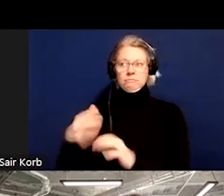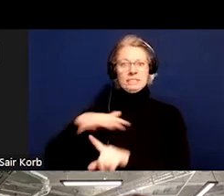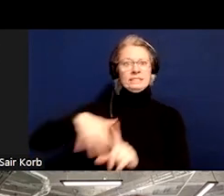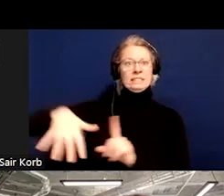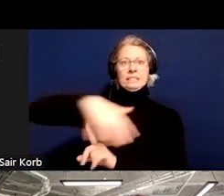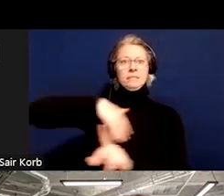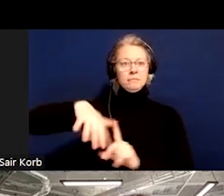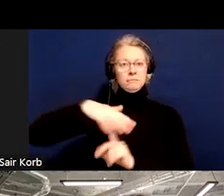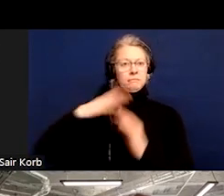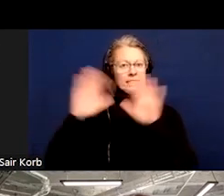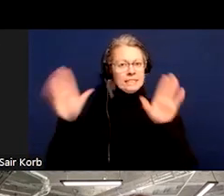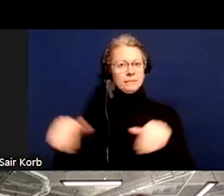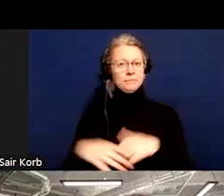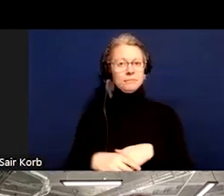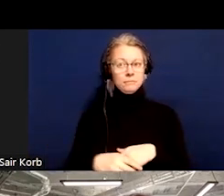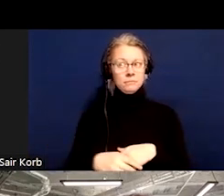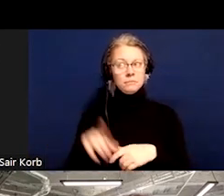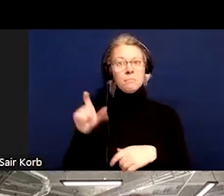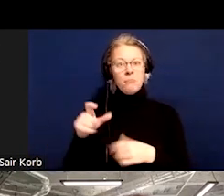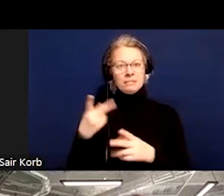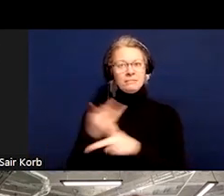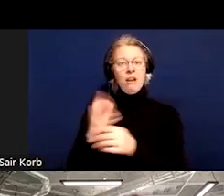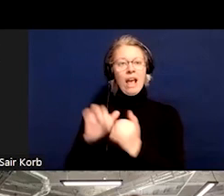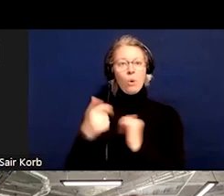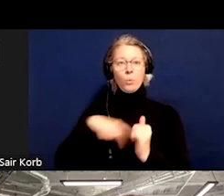if you don't think about how we all fit in the circle.